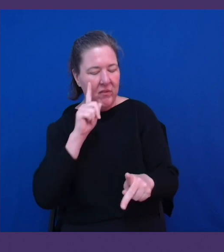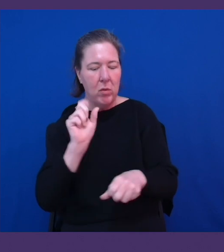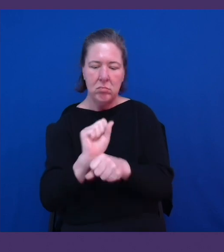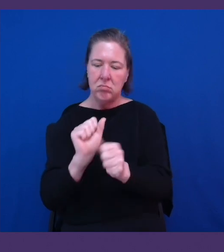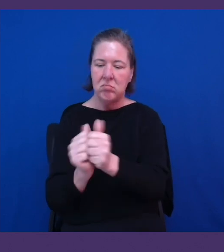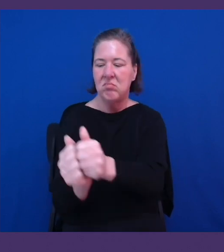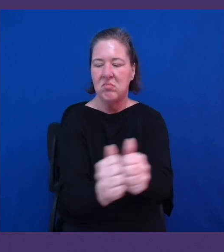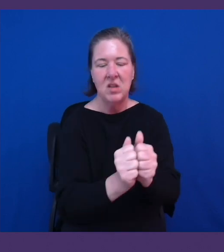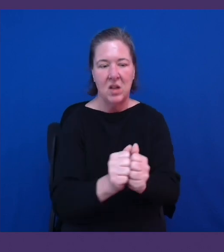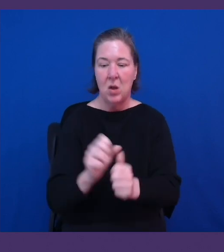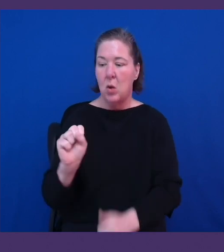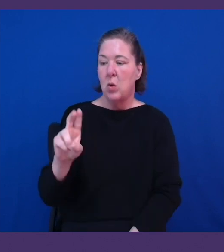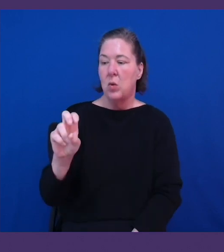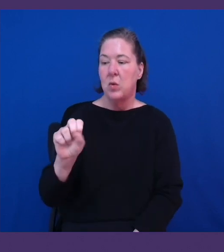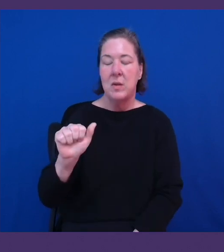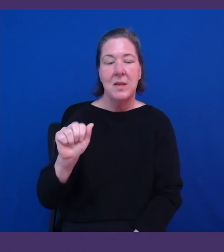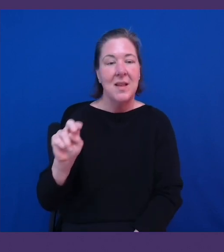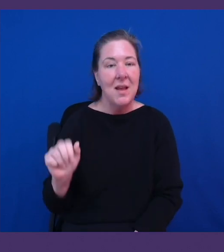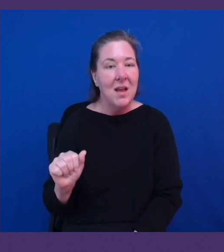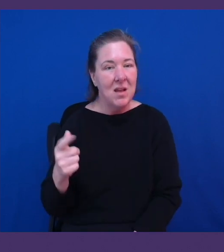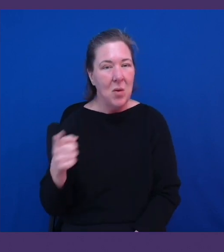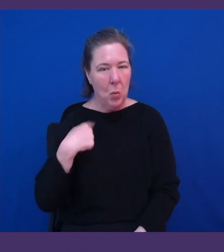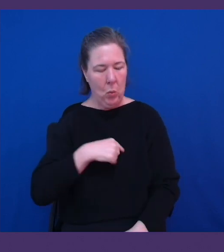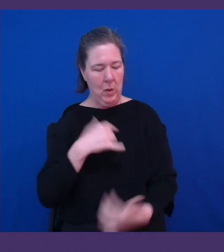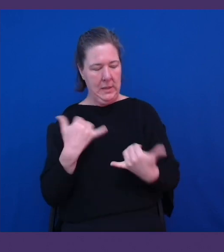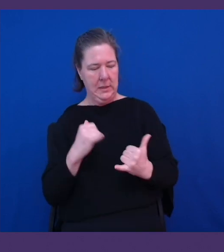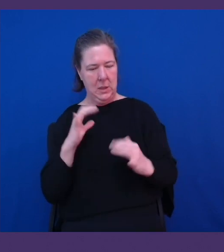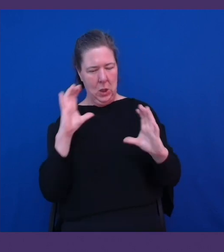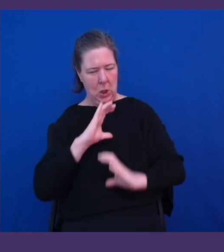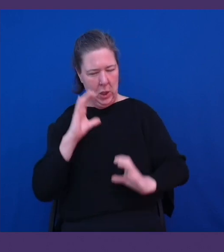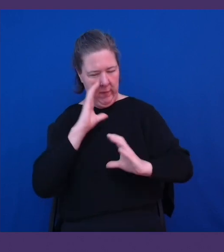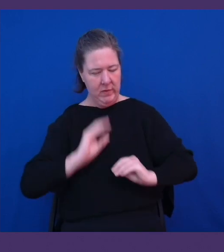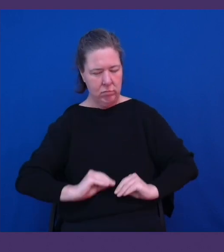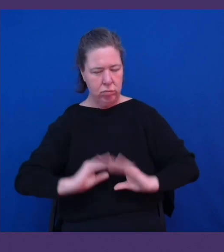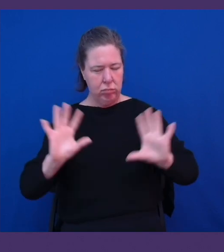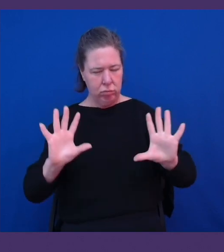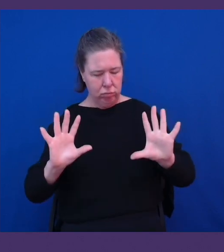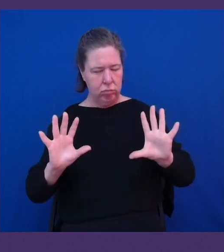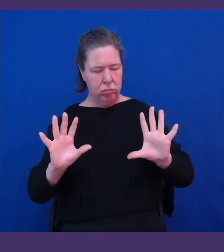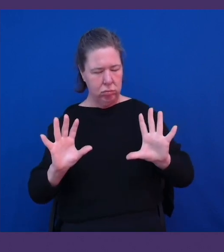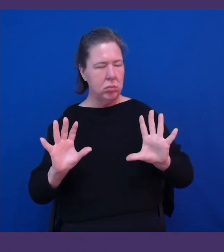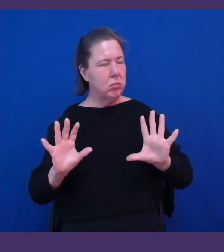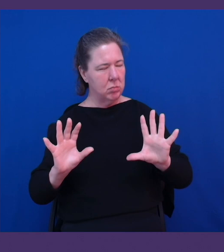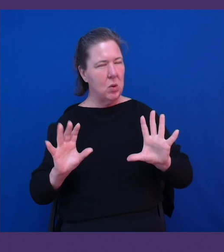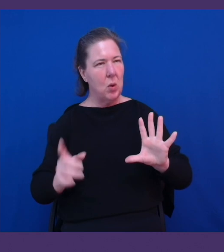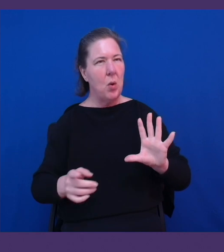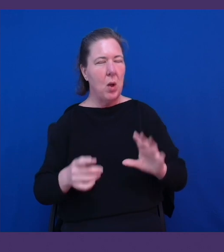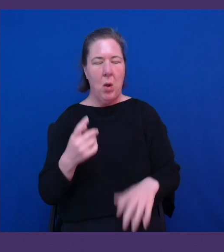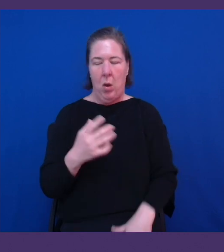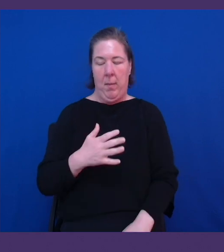that we really are still looking for clarity. And one of the things that concerns me is when you have